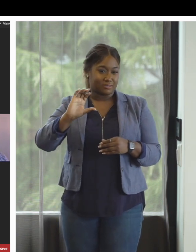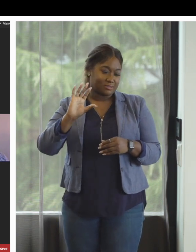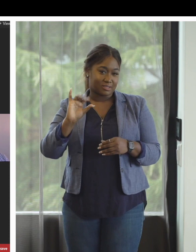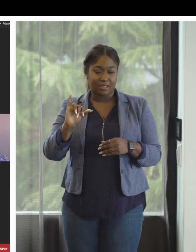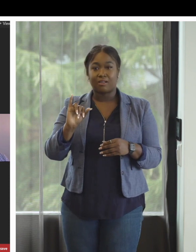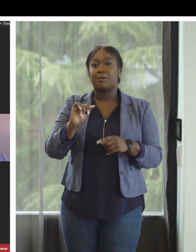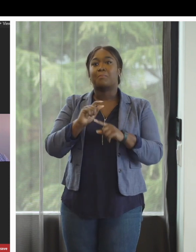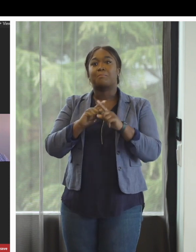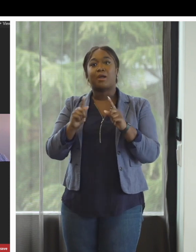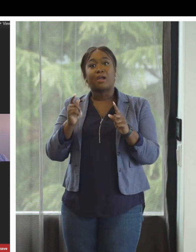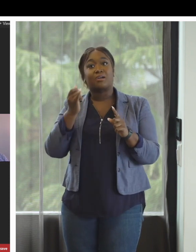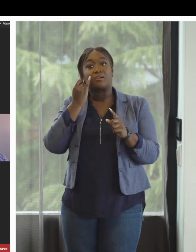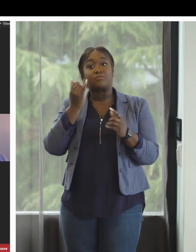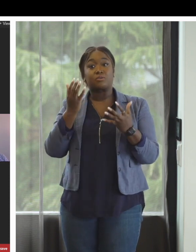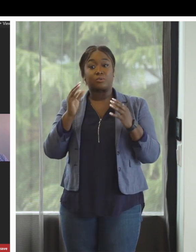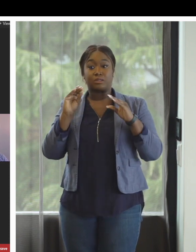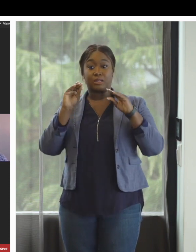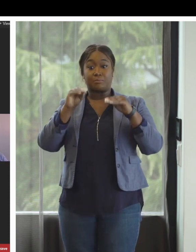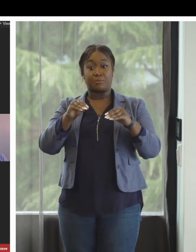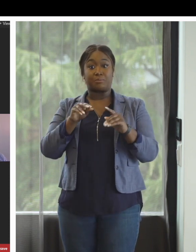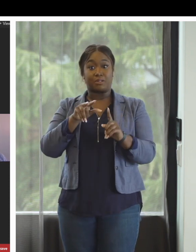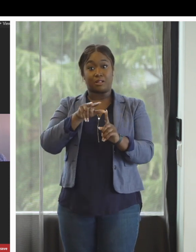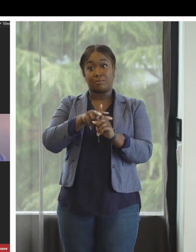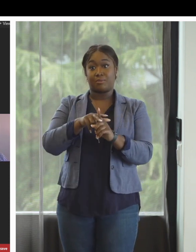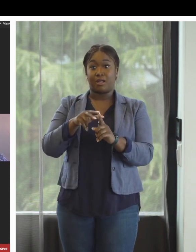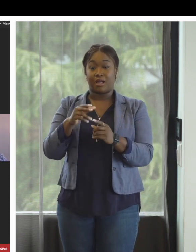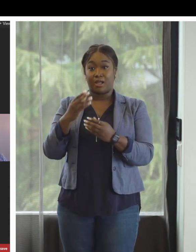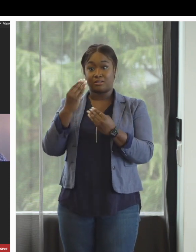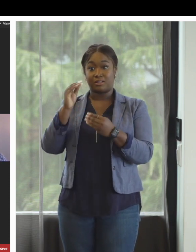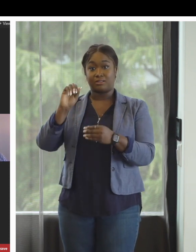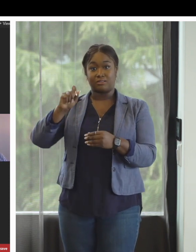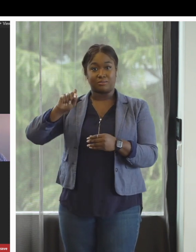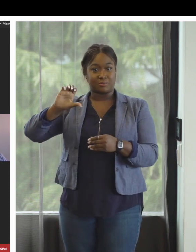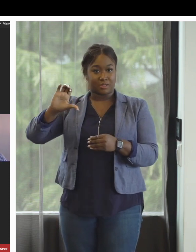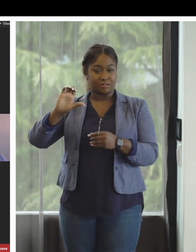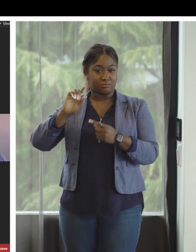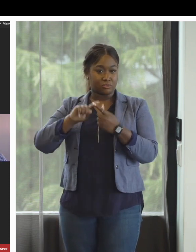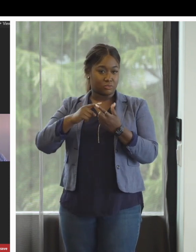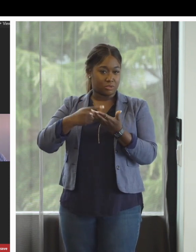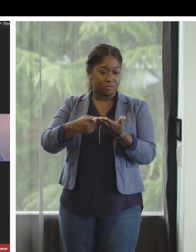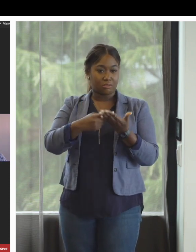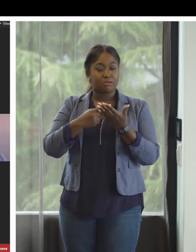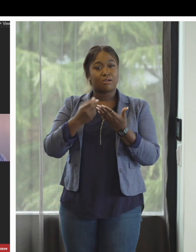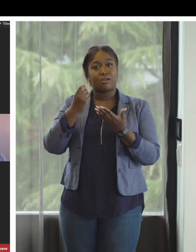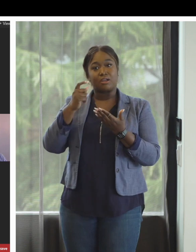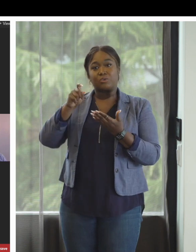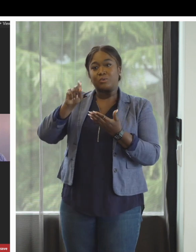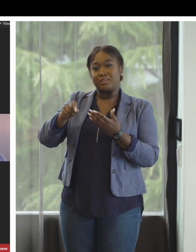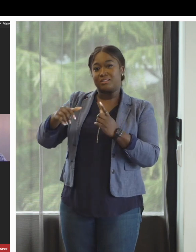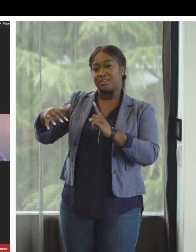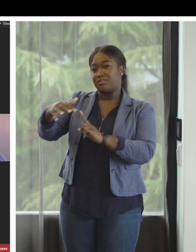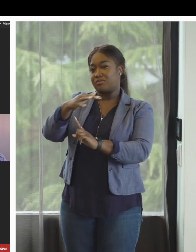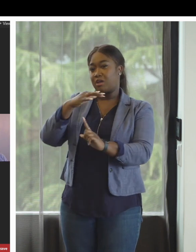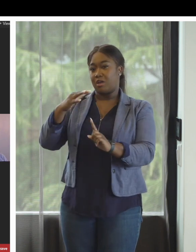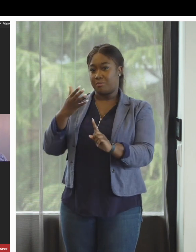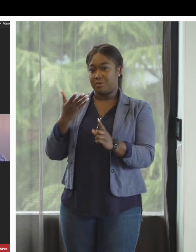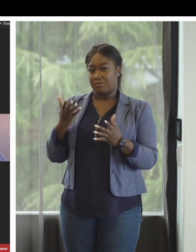implement that and to -- you need that environment to